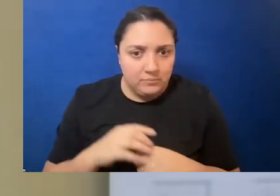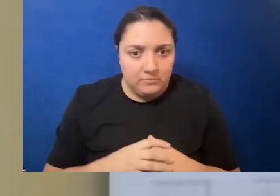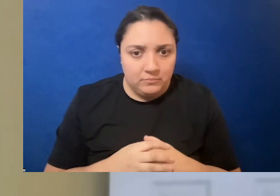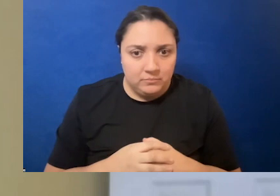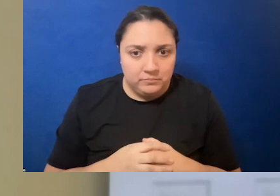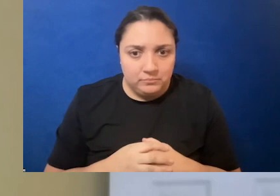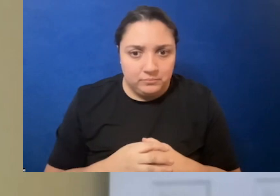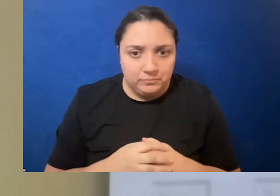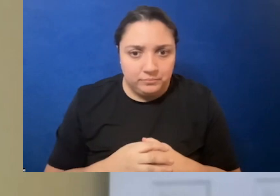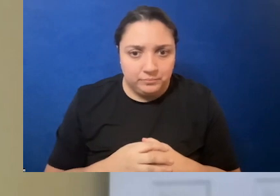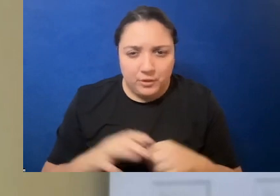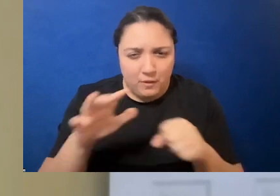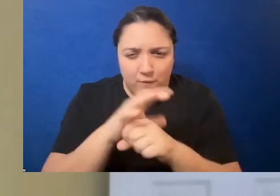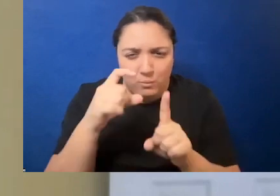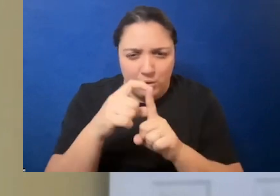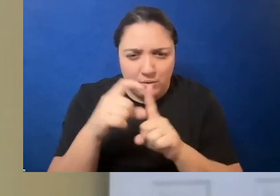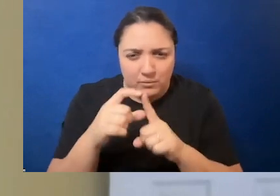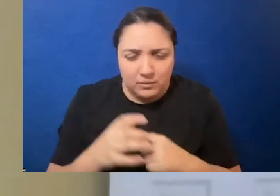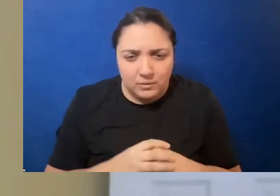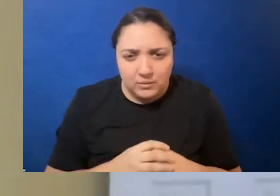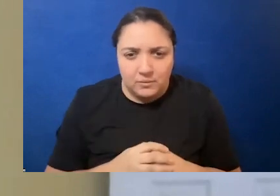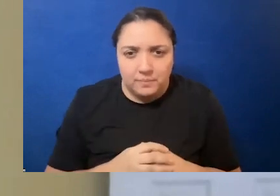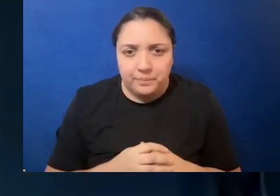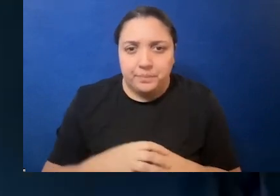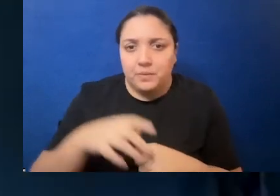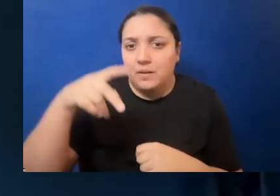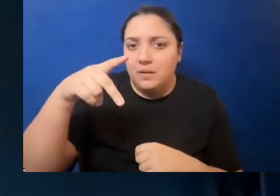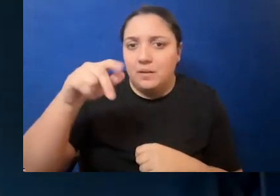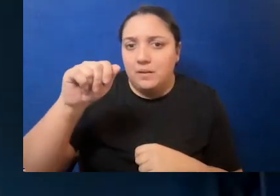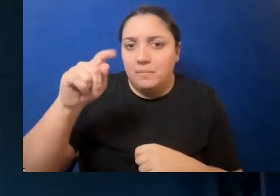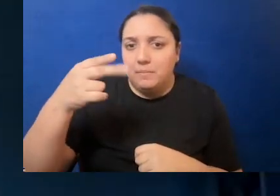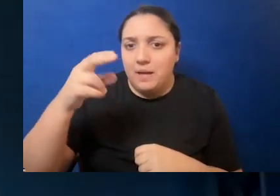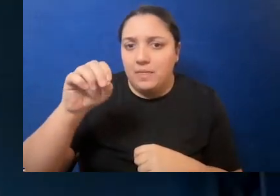I HAVE NOT HEARD THE FULL TERM. OH.